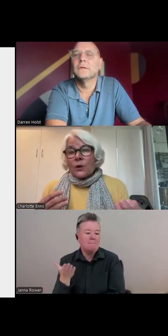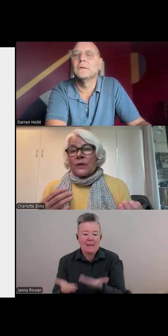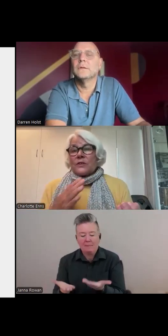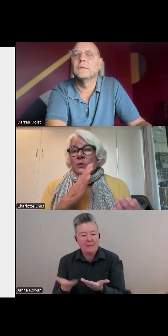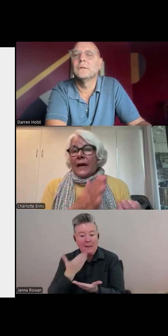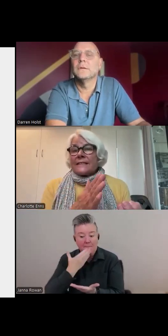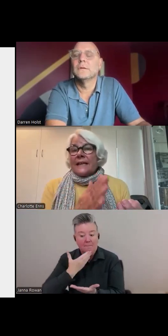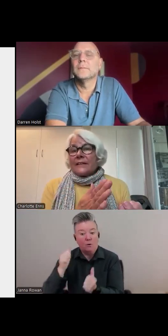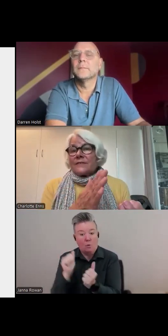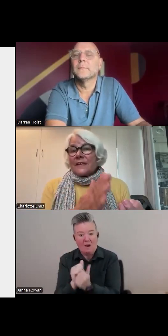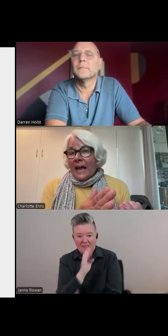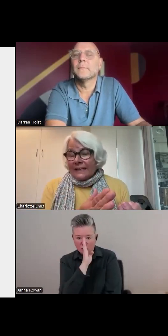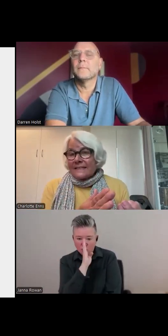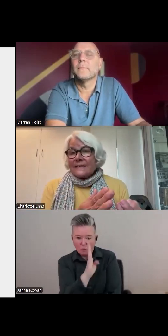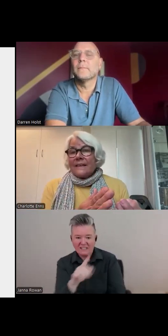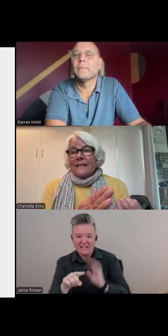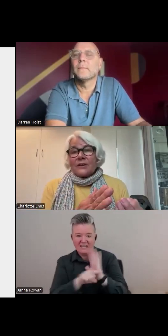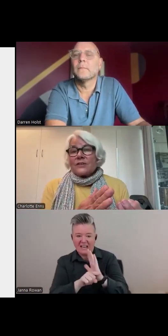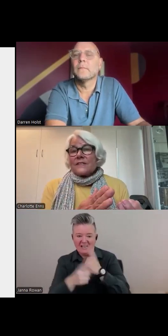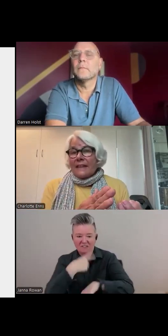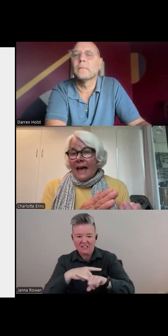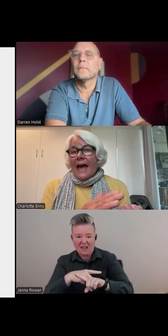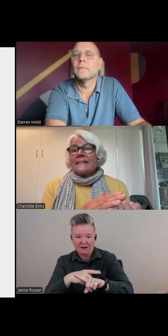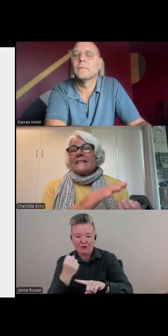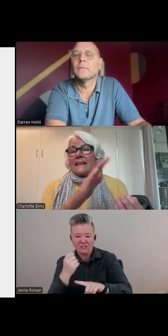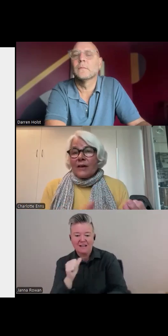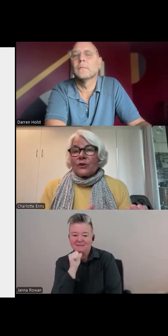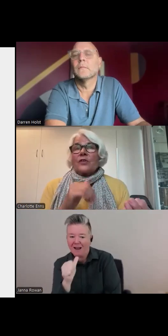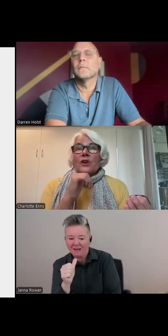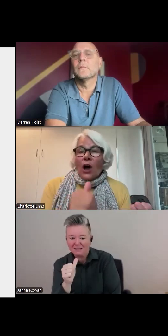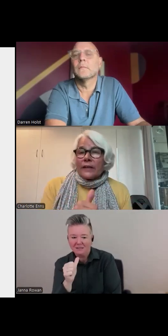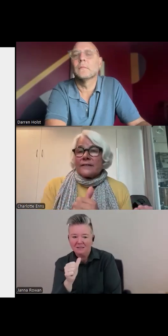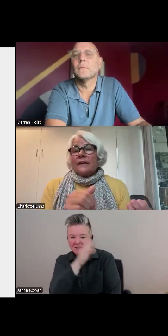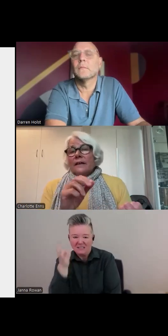might be better with the direct negative signs, they understand that,